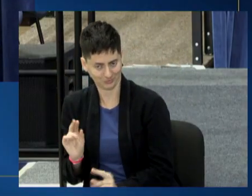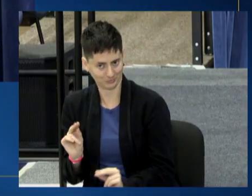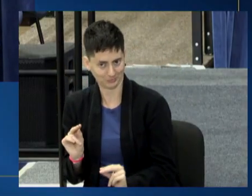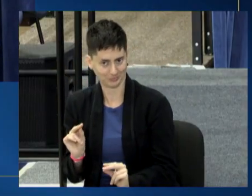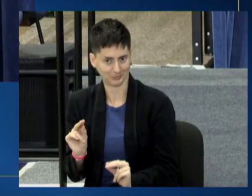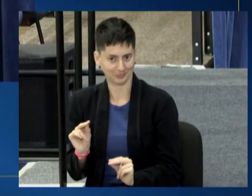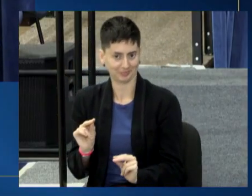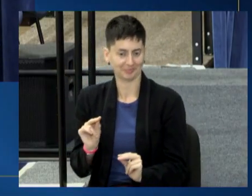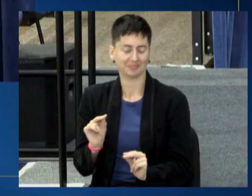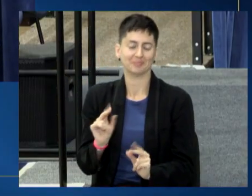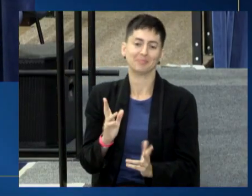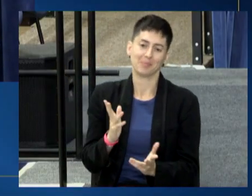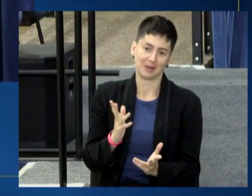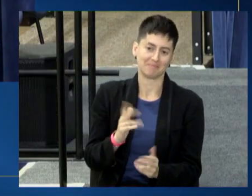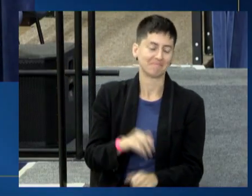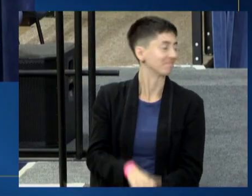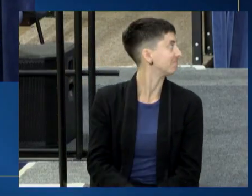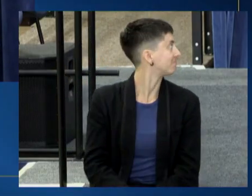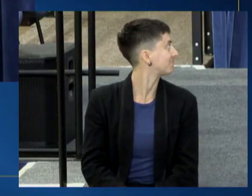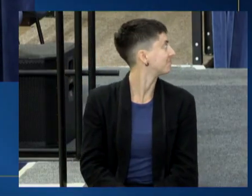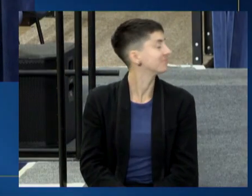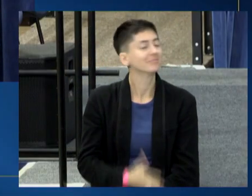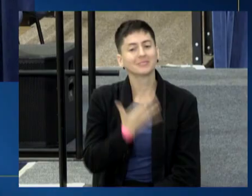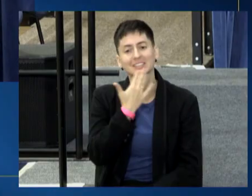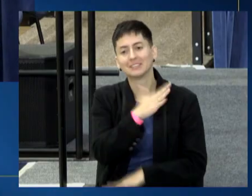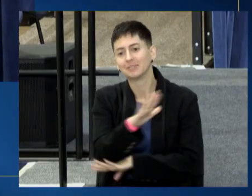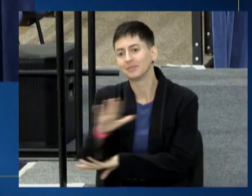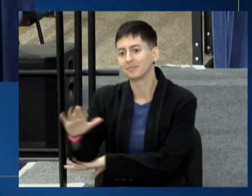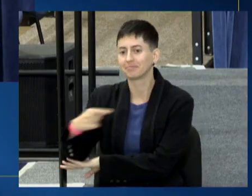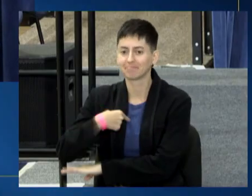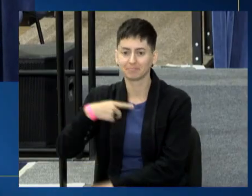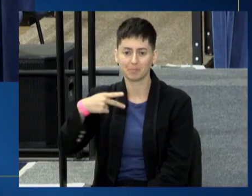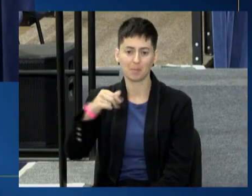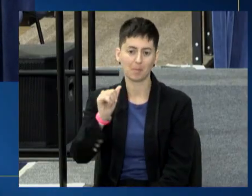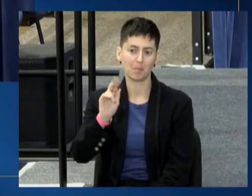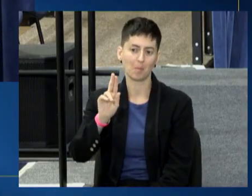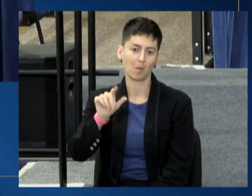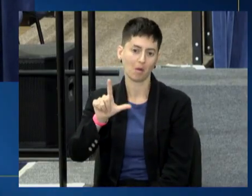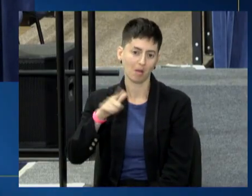afternoon. My name is Paul Kluetz. I'm a medical oncologist. I'm serving as the deputy director for